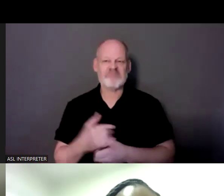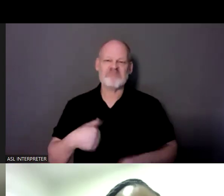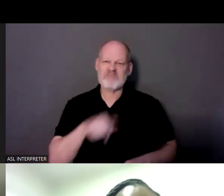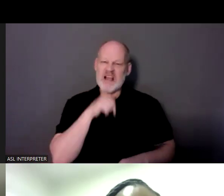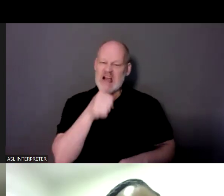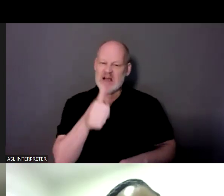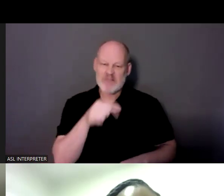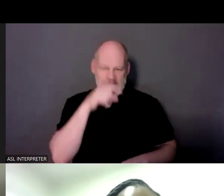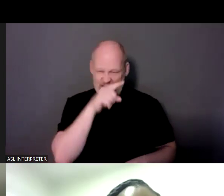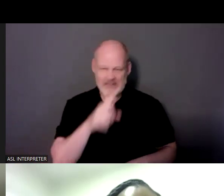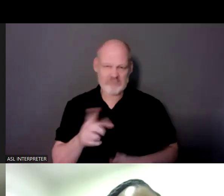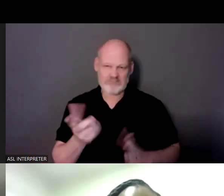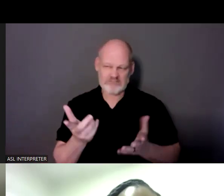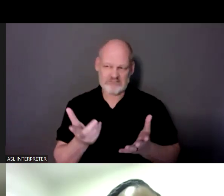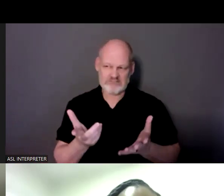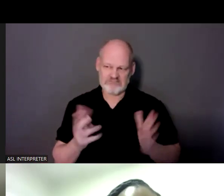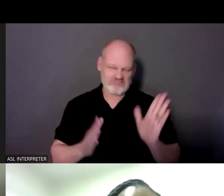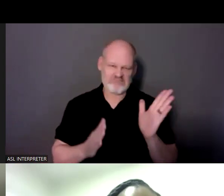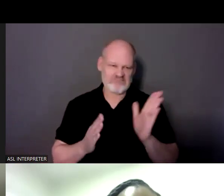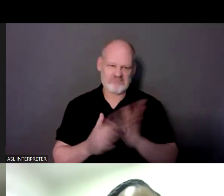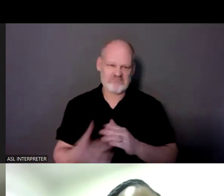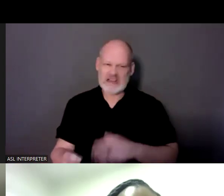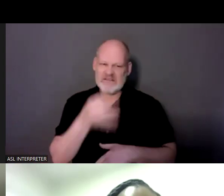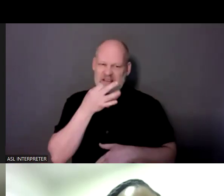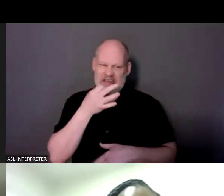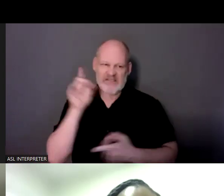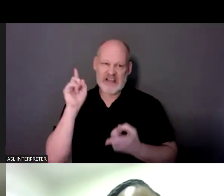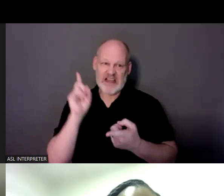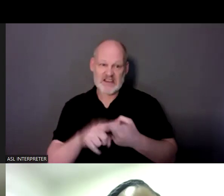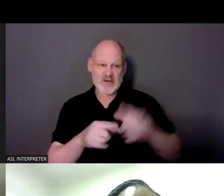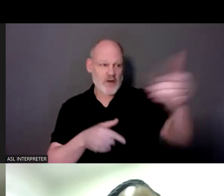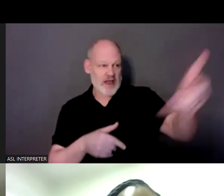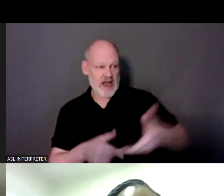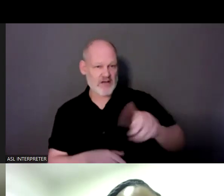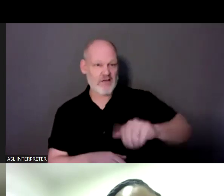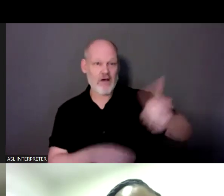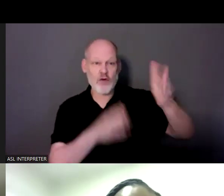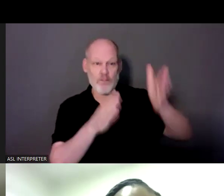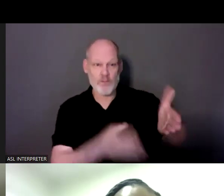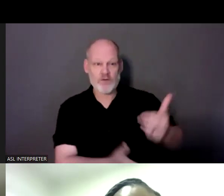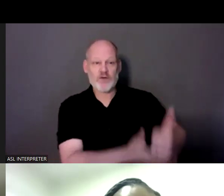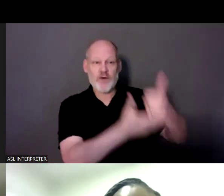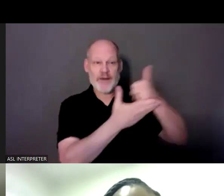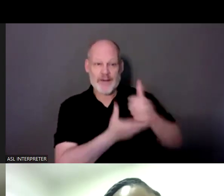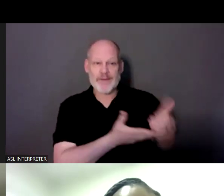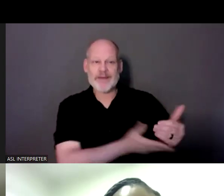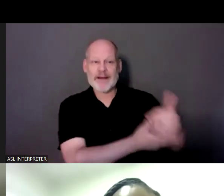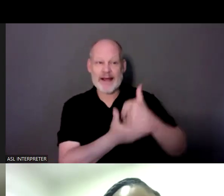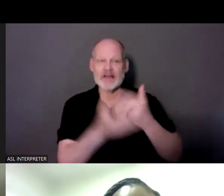until we got that person. And so really appreciate my principal helping support and understanding we need that data person not only for attendance but